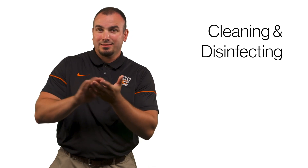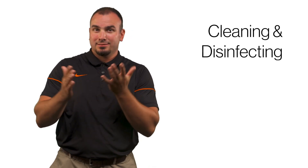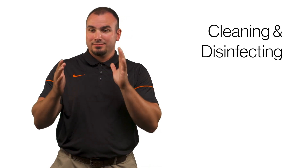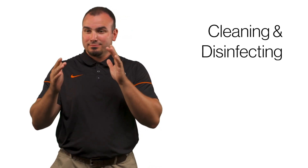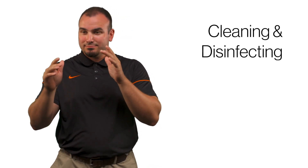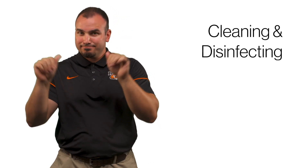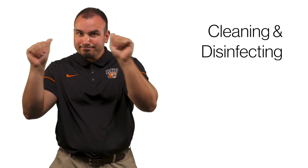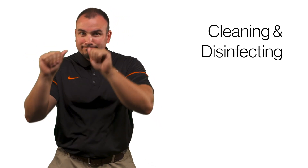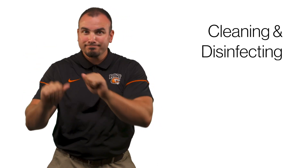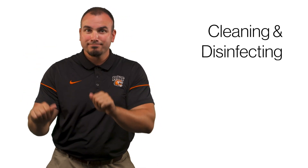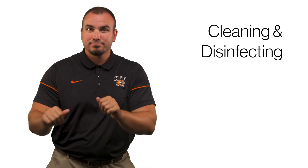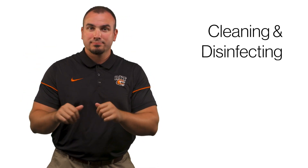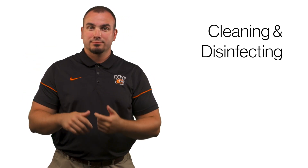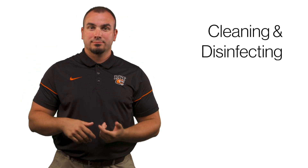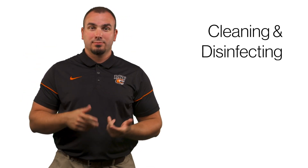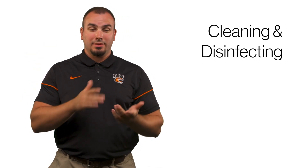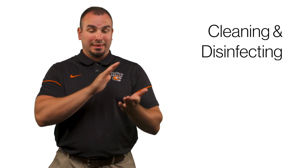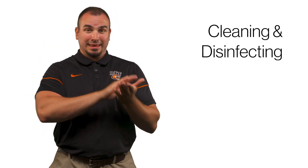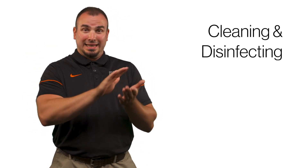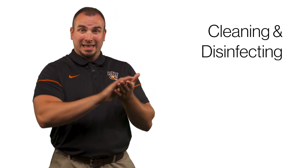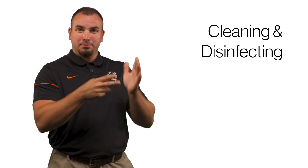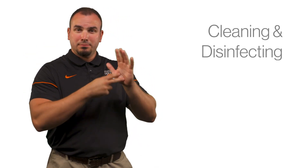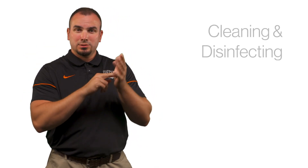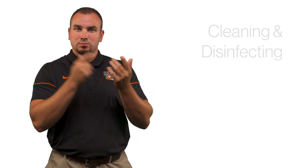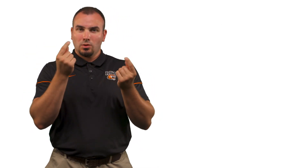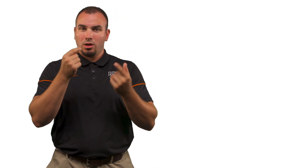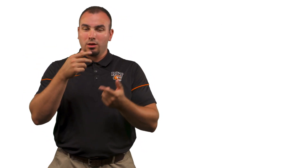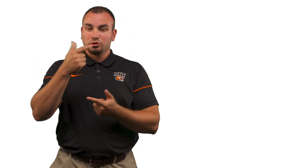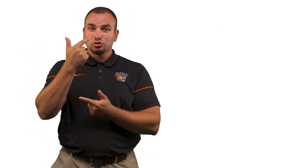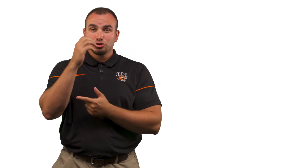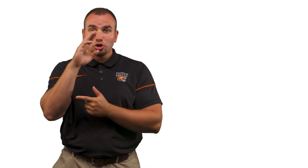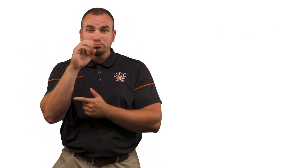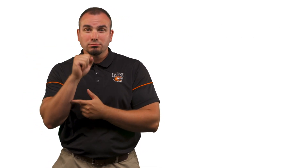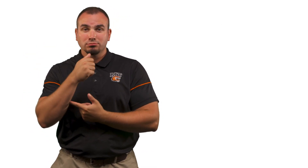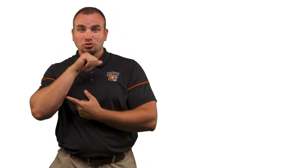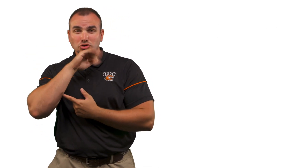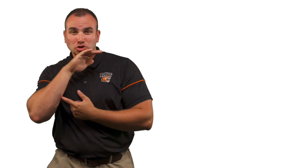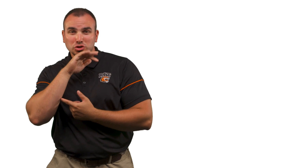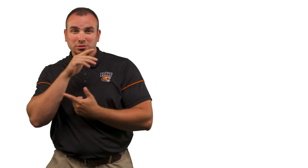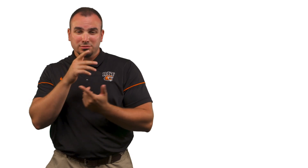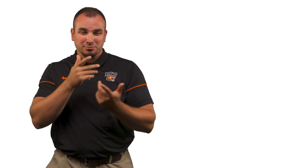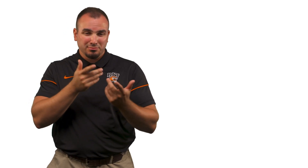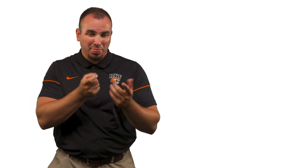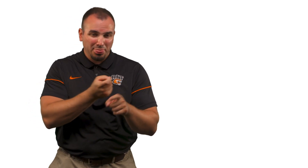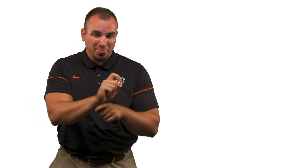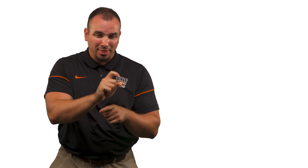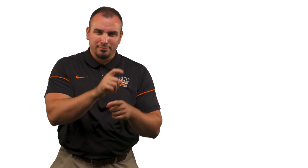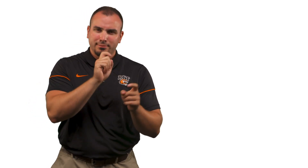Cleaning & Disinfecting Cleaning refers to the removal of germs, dirt,